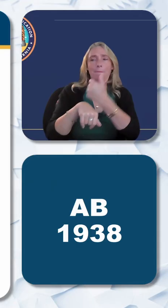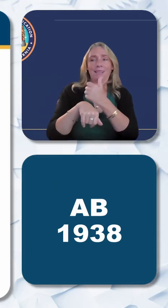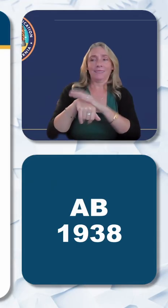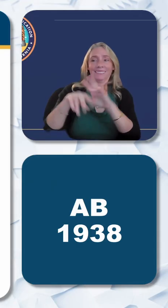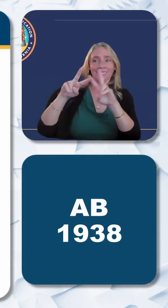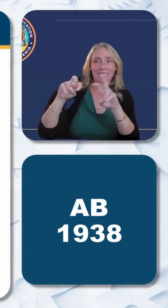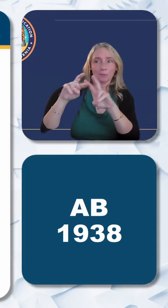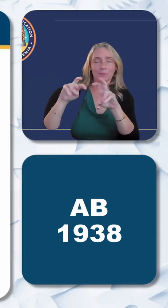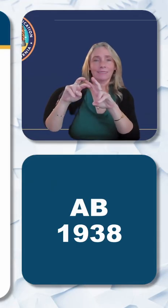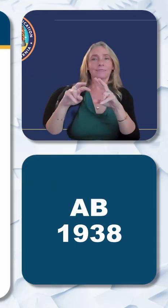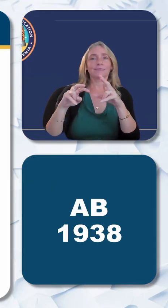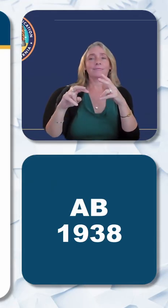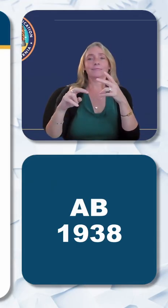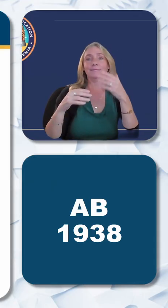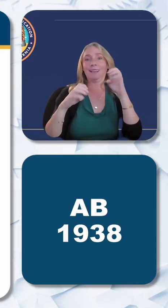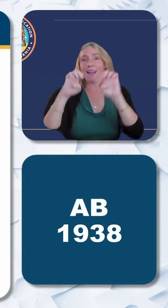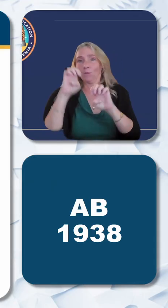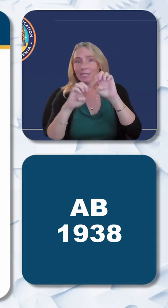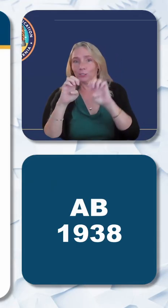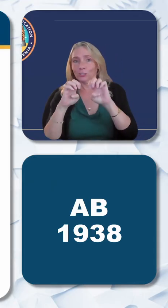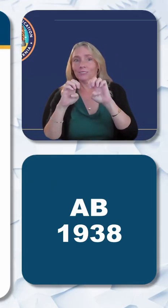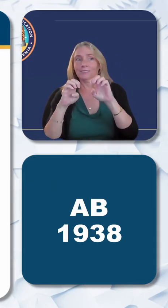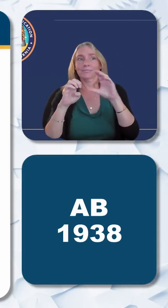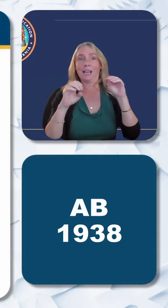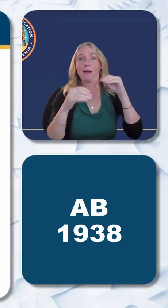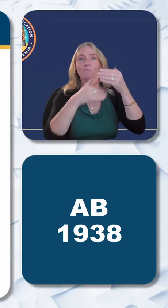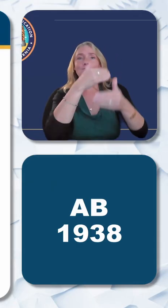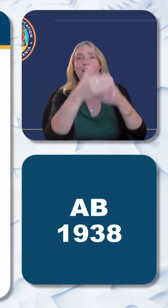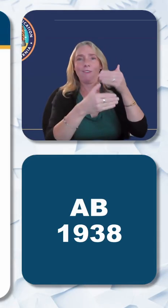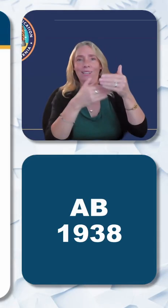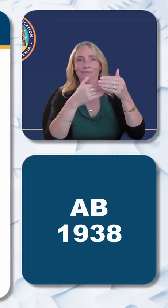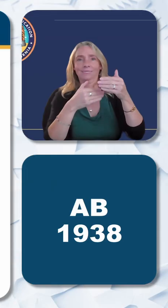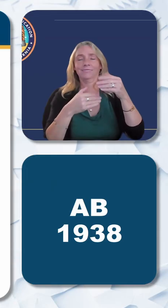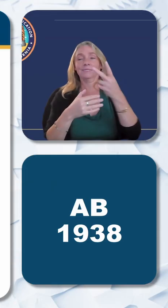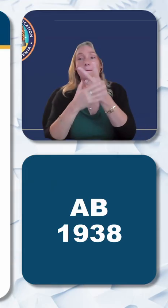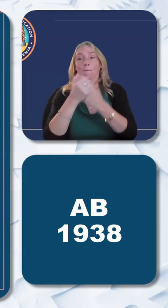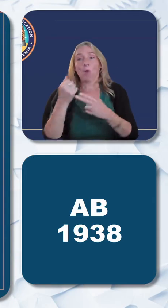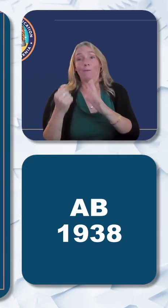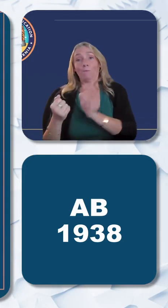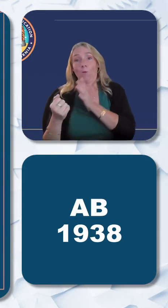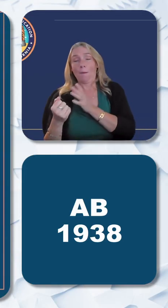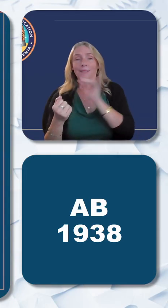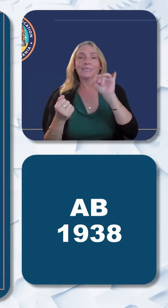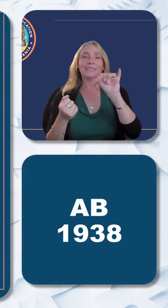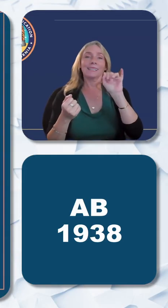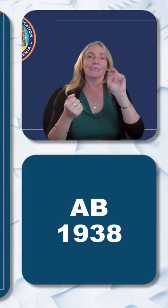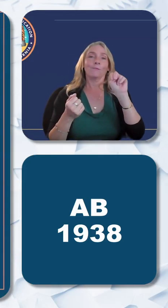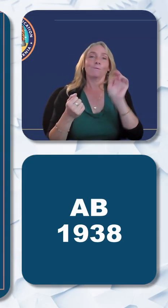to make that appropriate placement, based on assessments, evaluations, and progress.